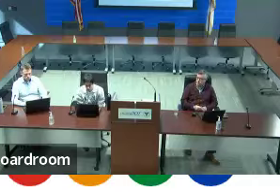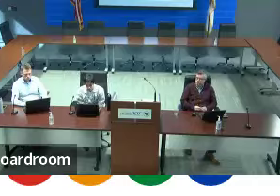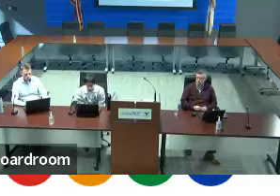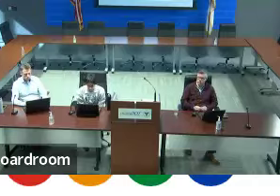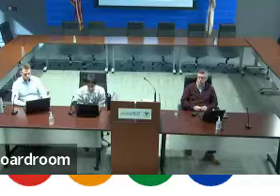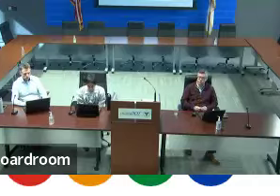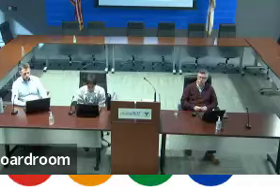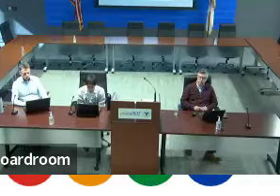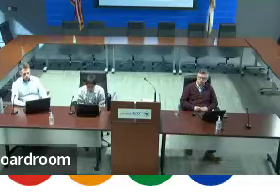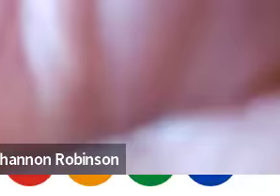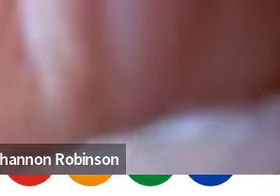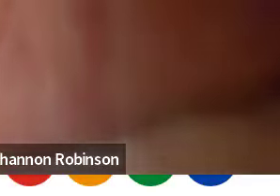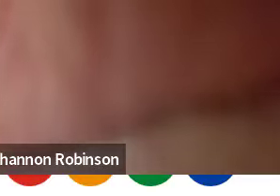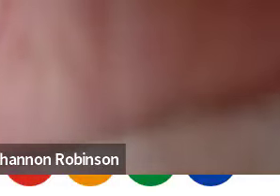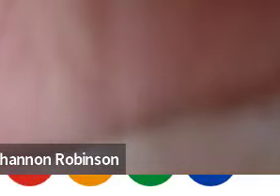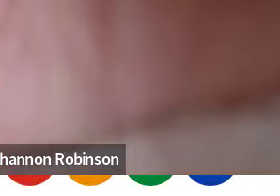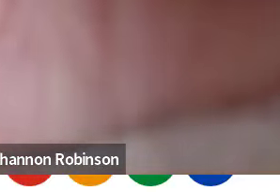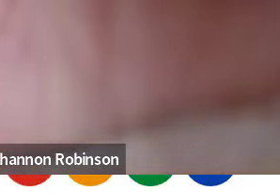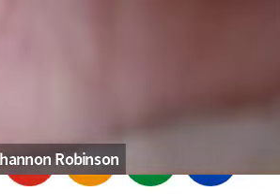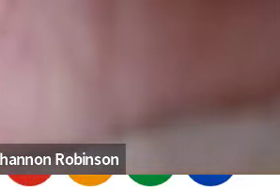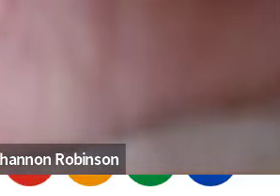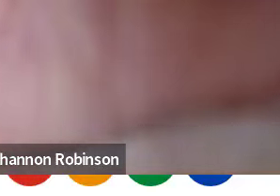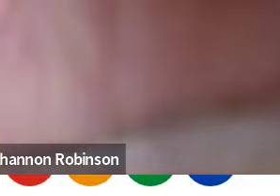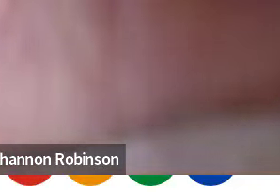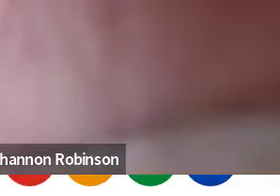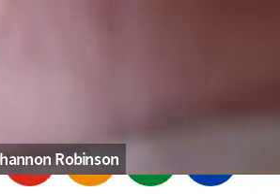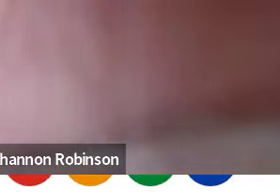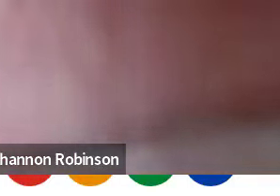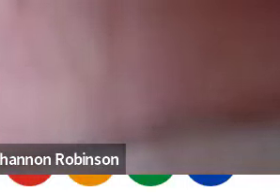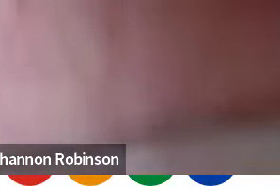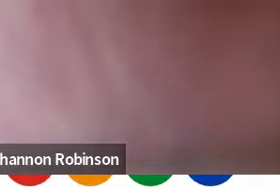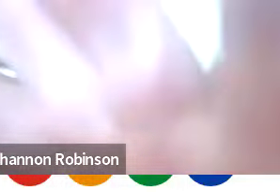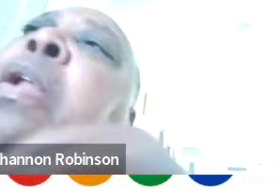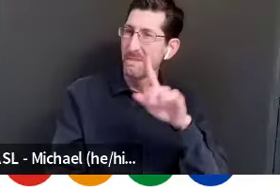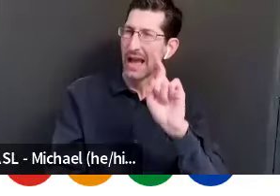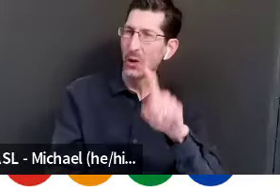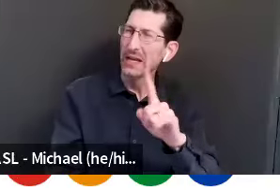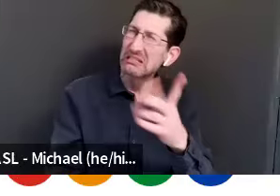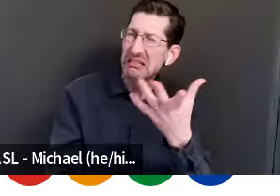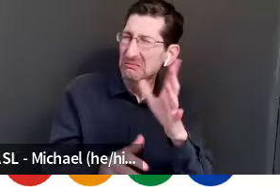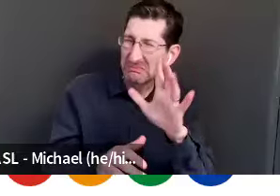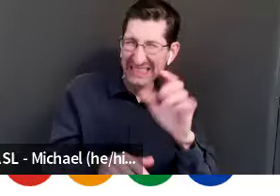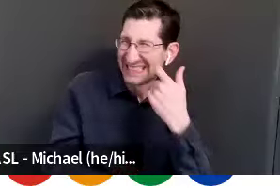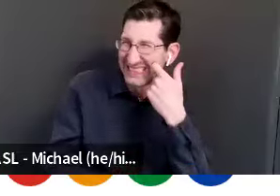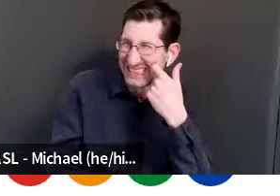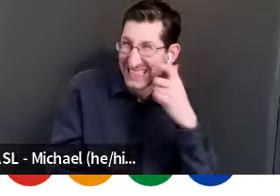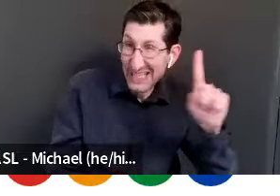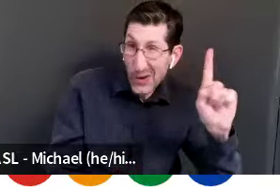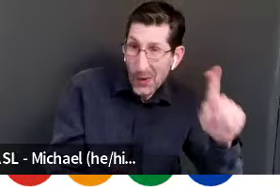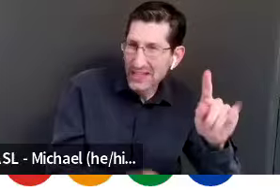NO PROBLEM. THANK YOU. THANKS. SHANNON? YES.